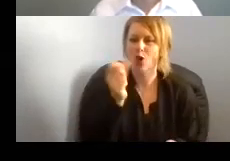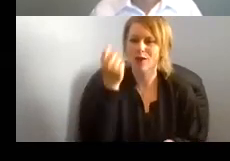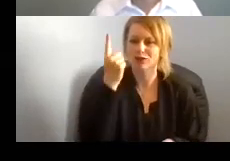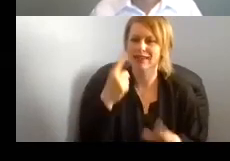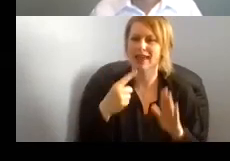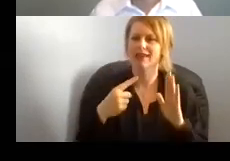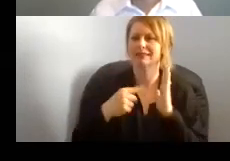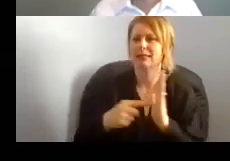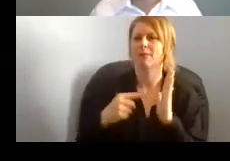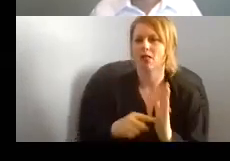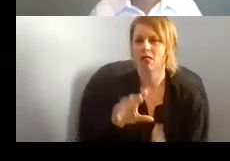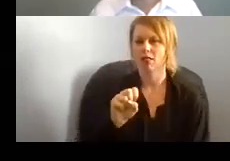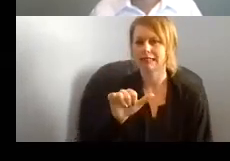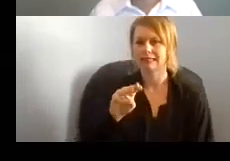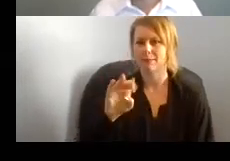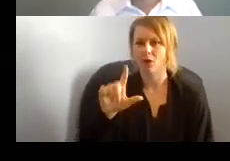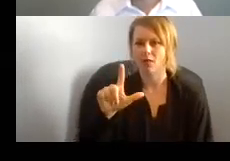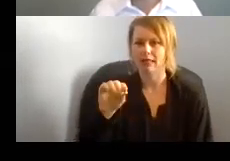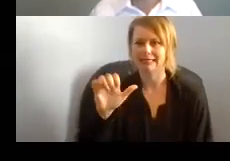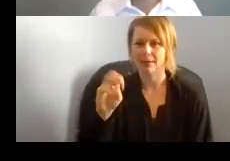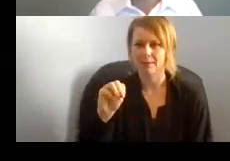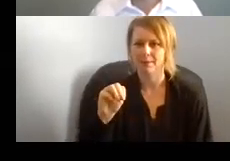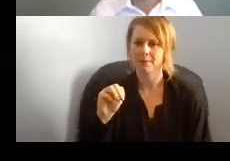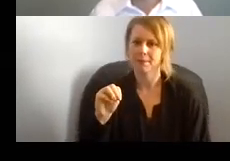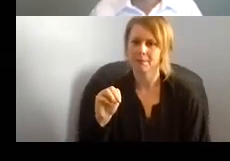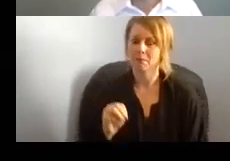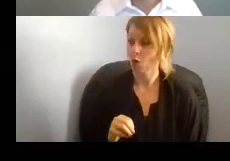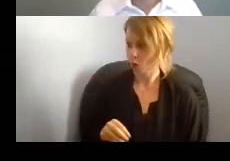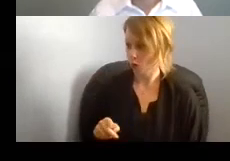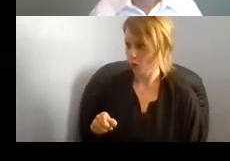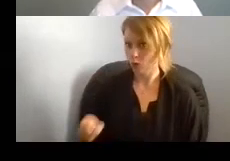And they may figure, well, if my mom can see the picture, that means that she can see me.